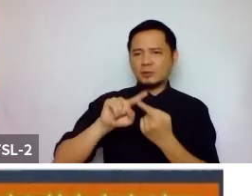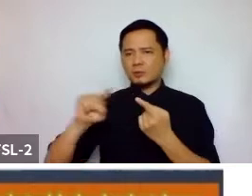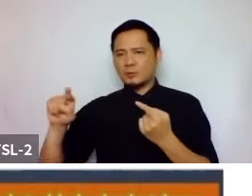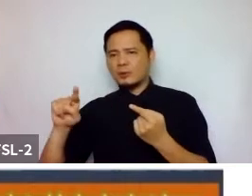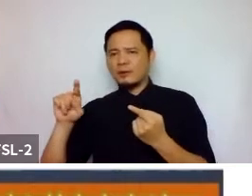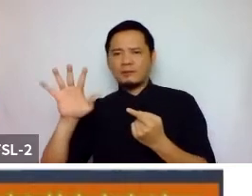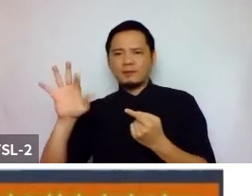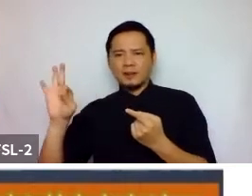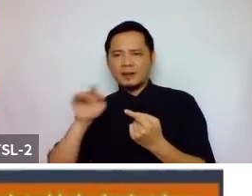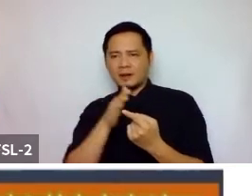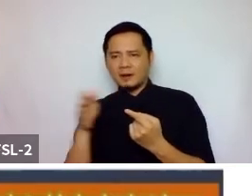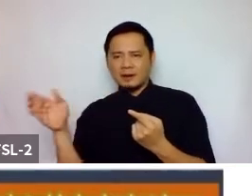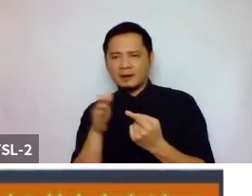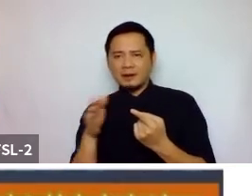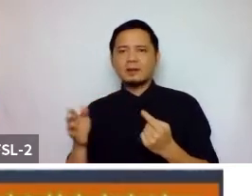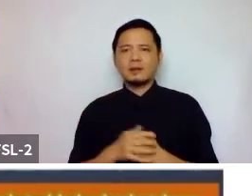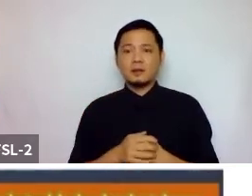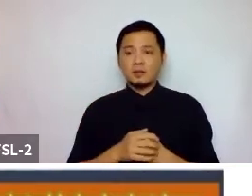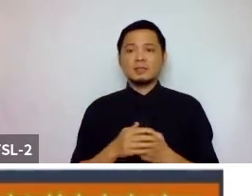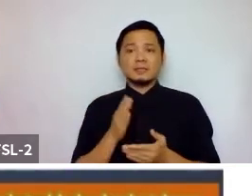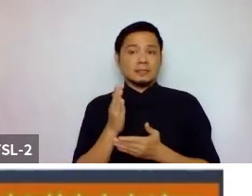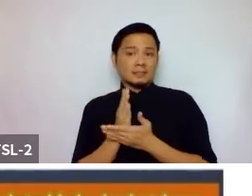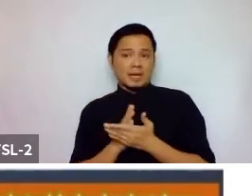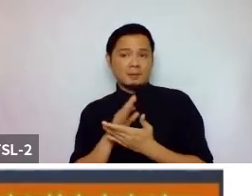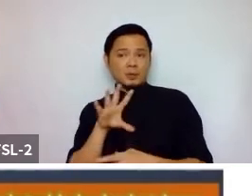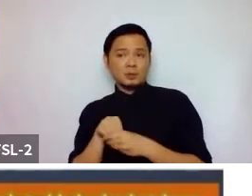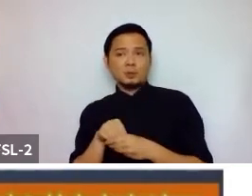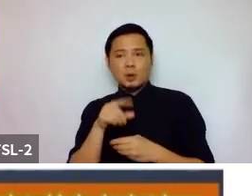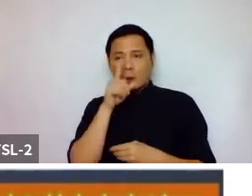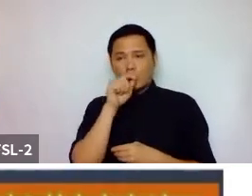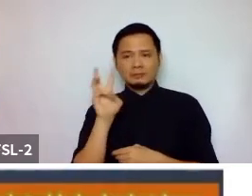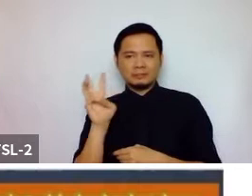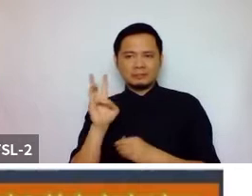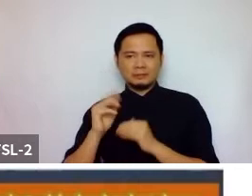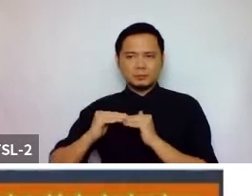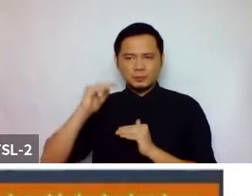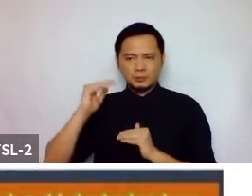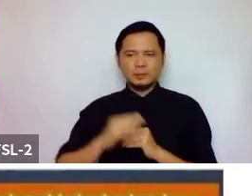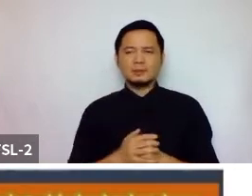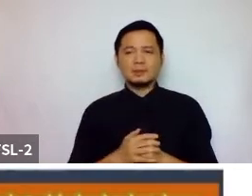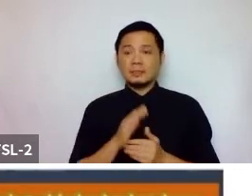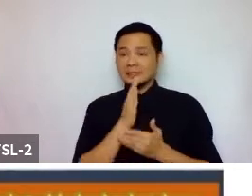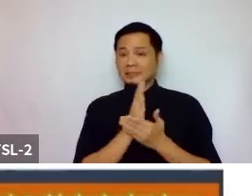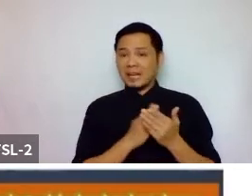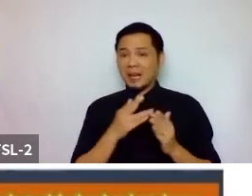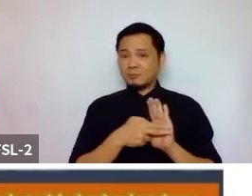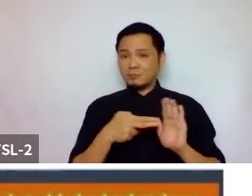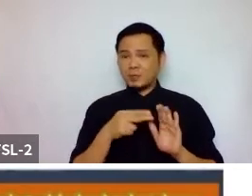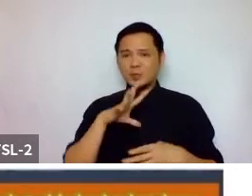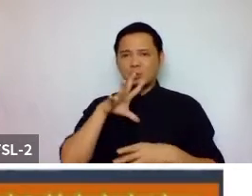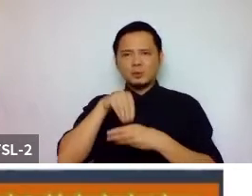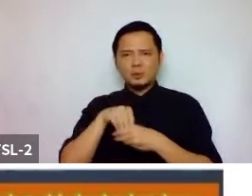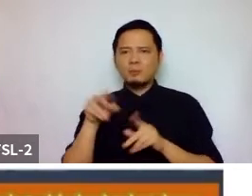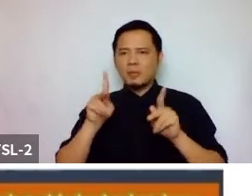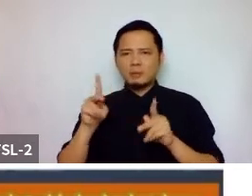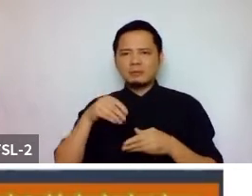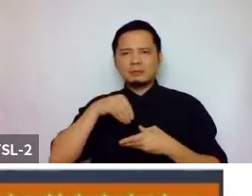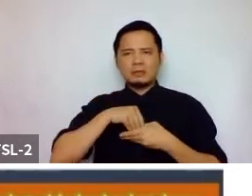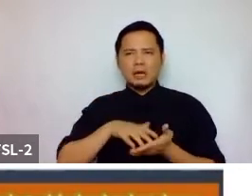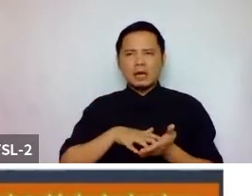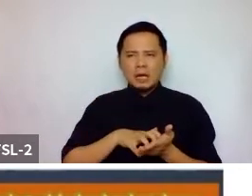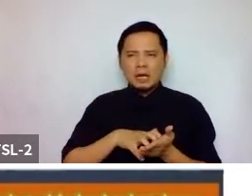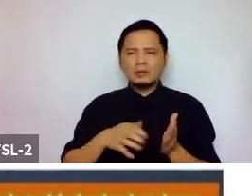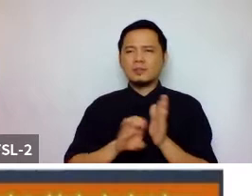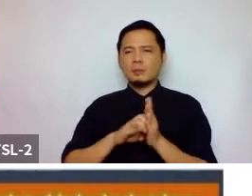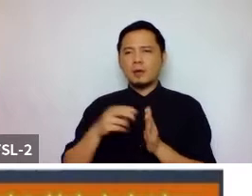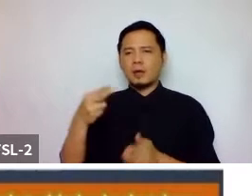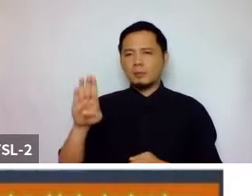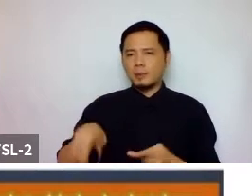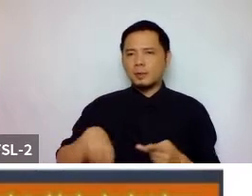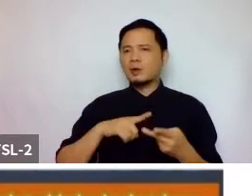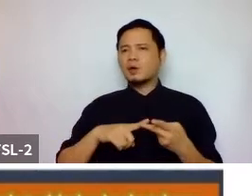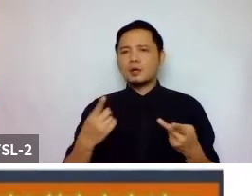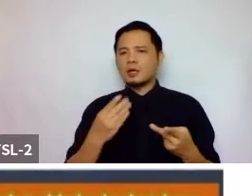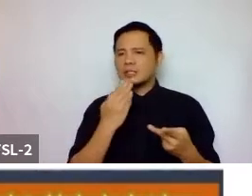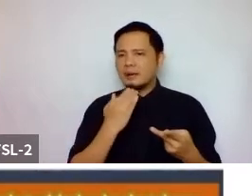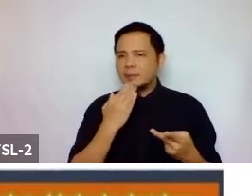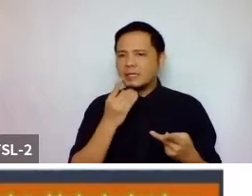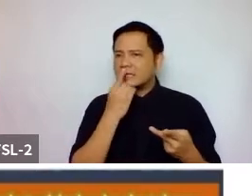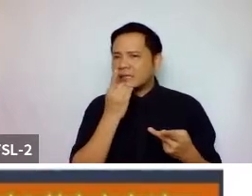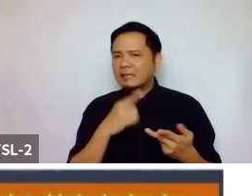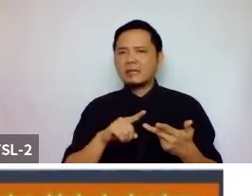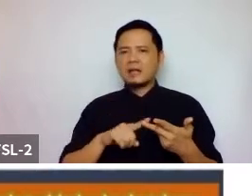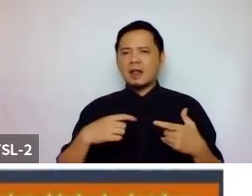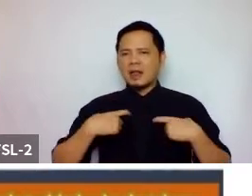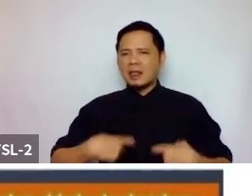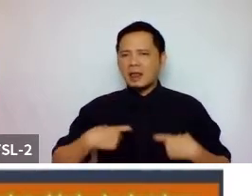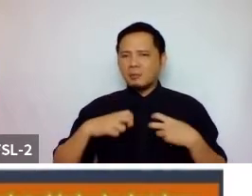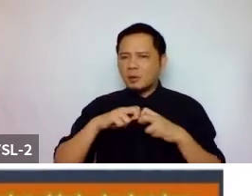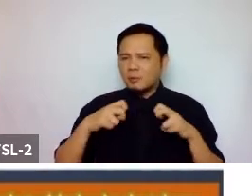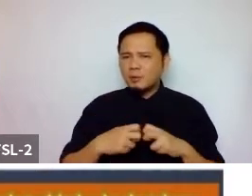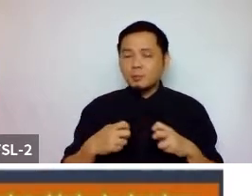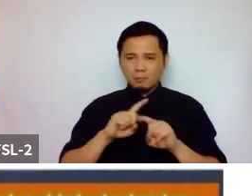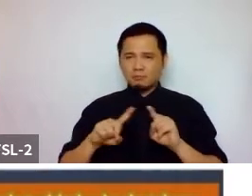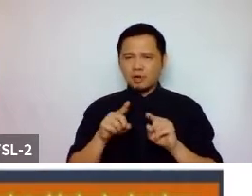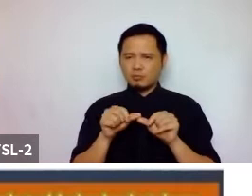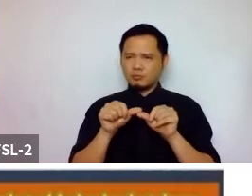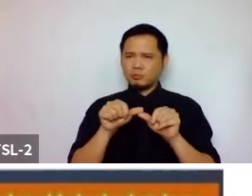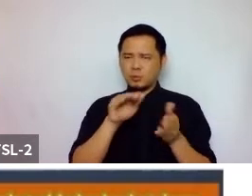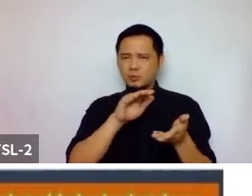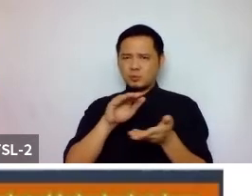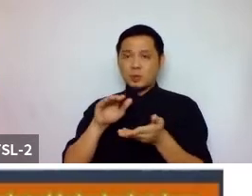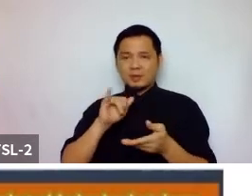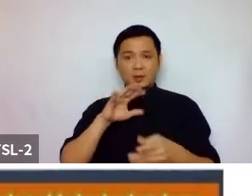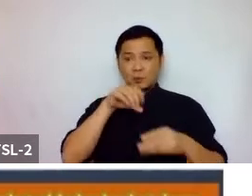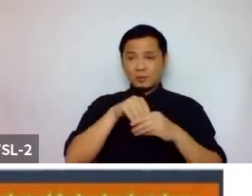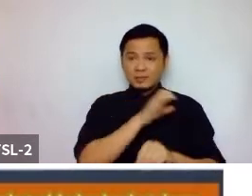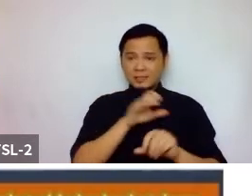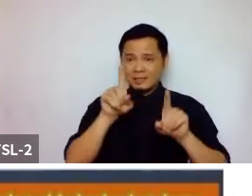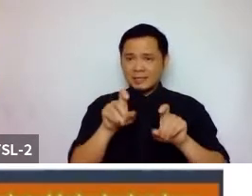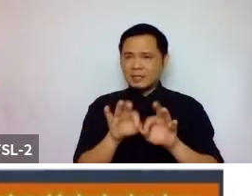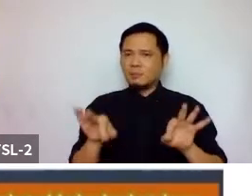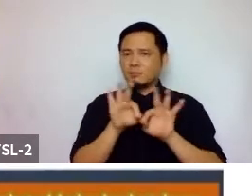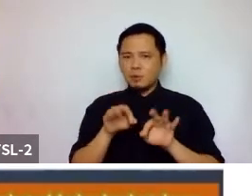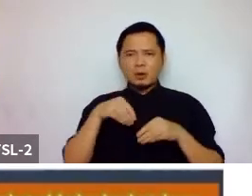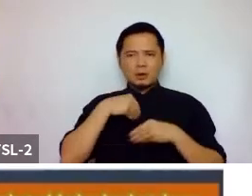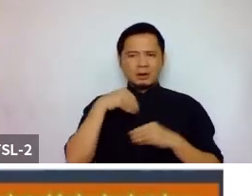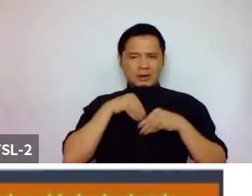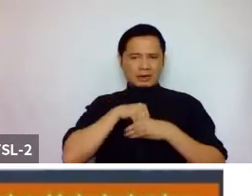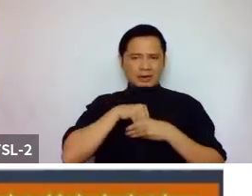The others also included the elderly, those with comorbidities like hypertension, diabetes, lung disease, but are still stable because people who are included in clinical trials should be stable even if they have comorbidities.